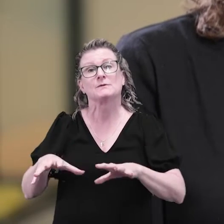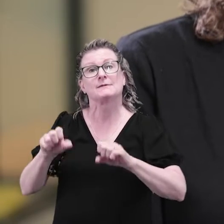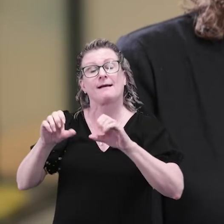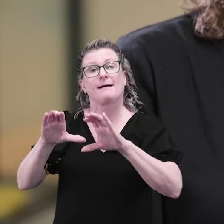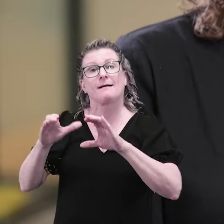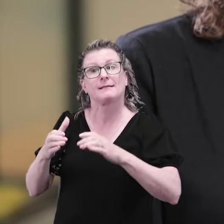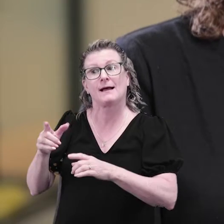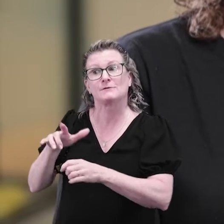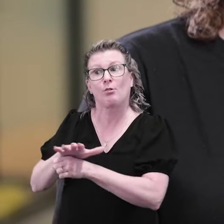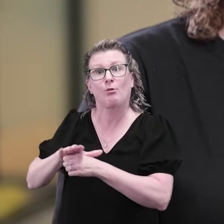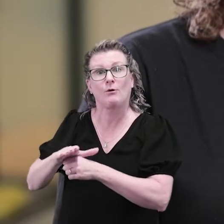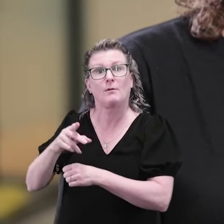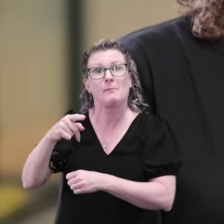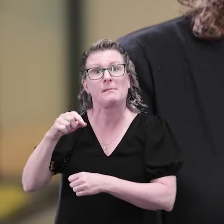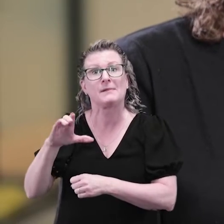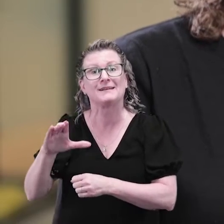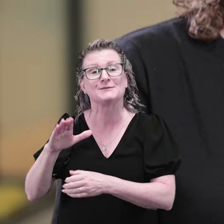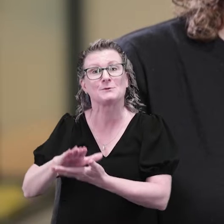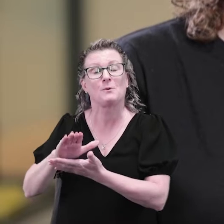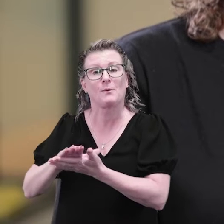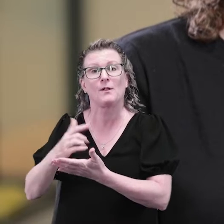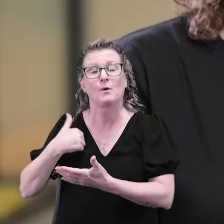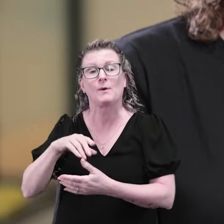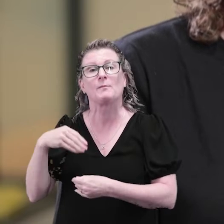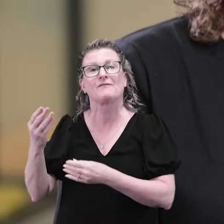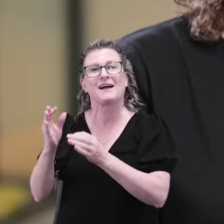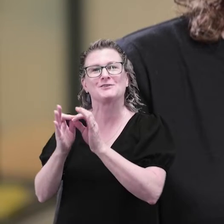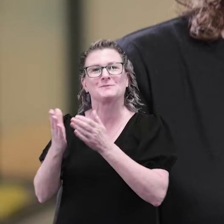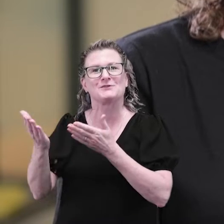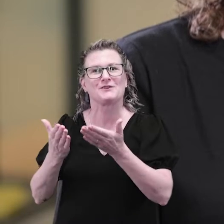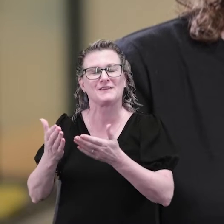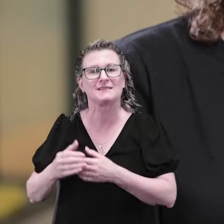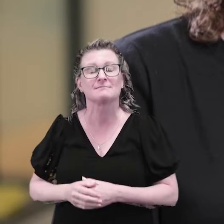take a class at a local public school, interpreting Services would be provided.